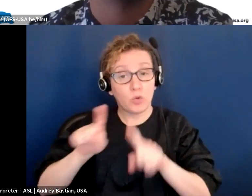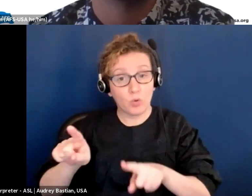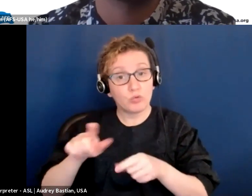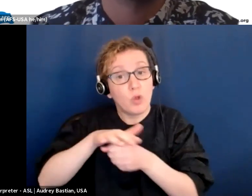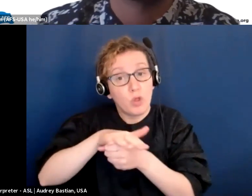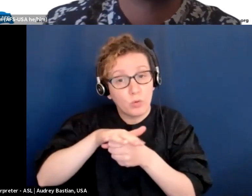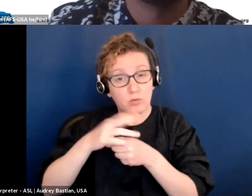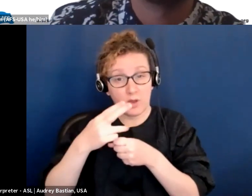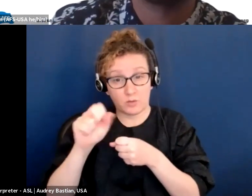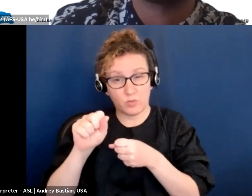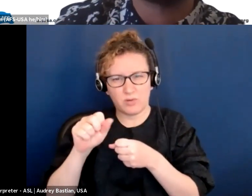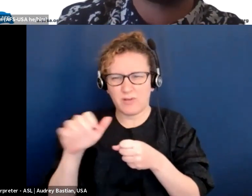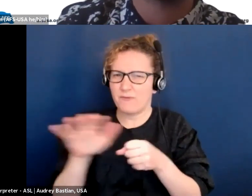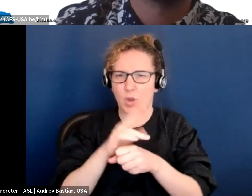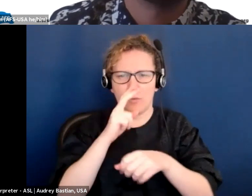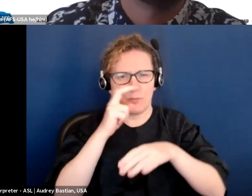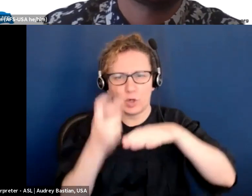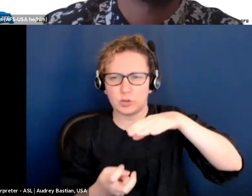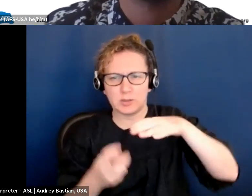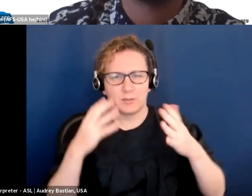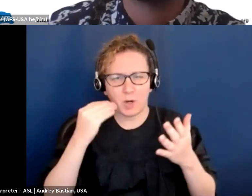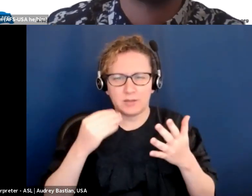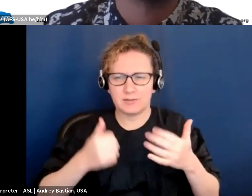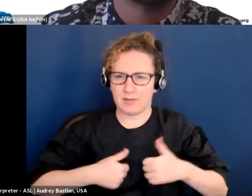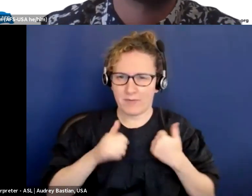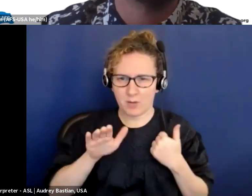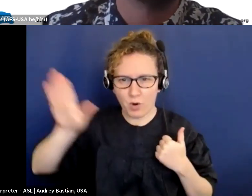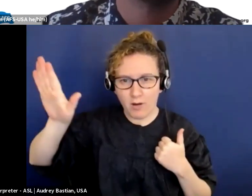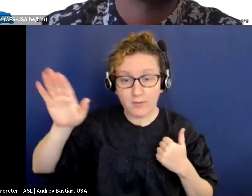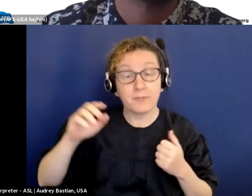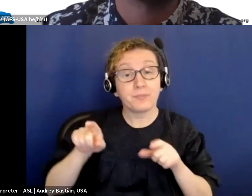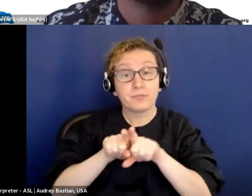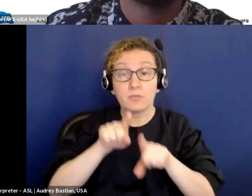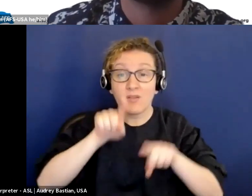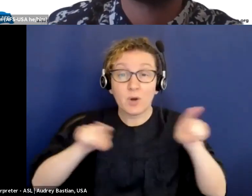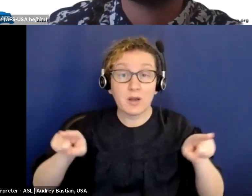life will be like being abroad. We also have a variety of short term programs,